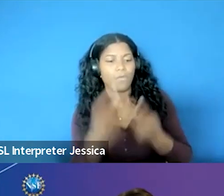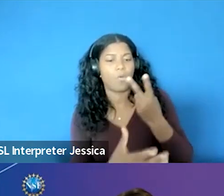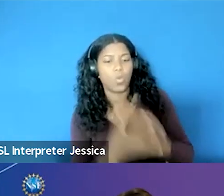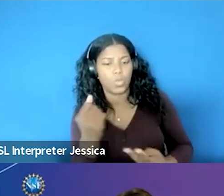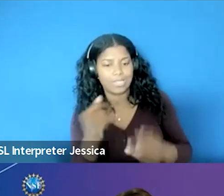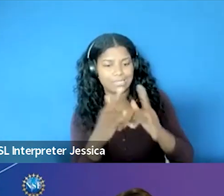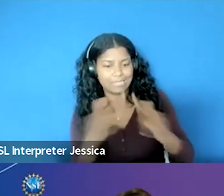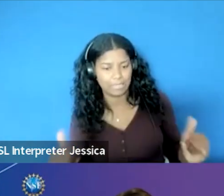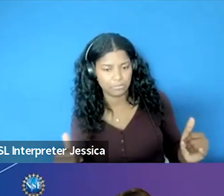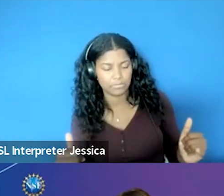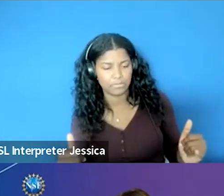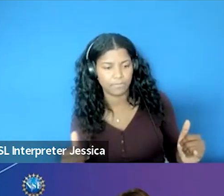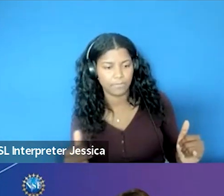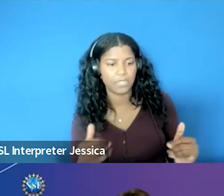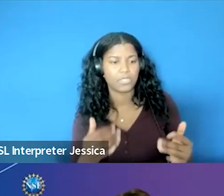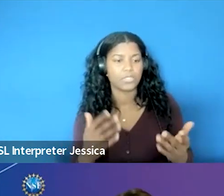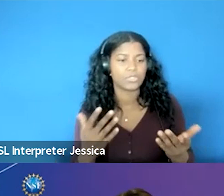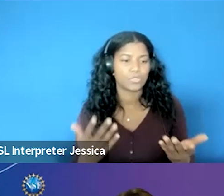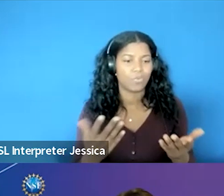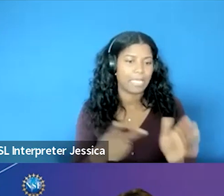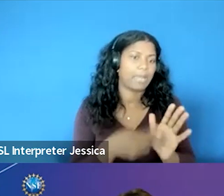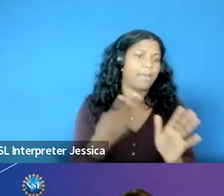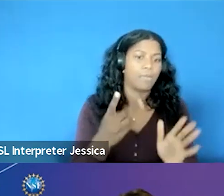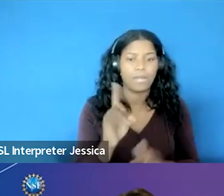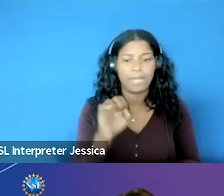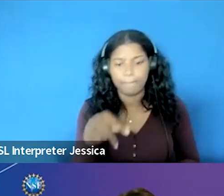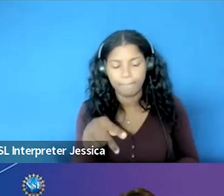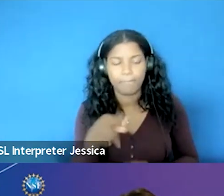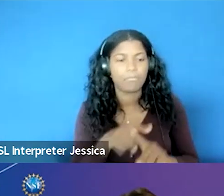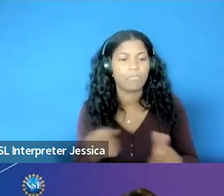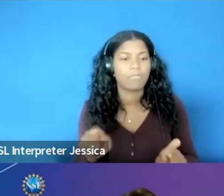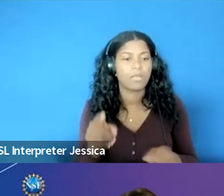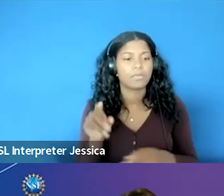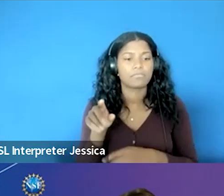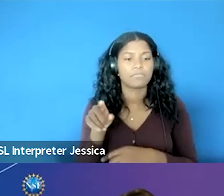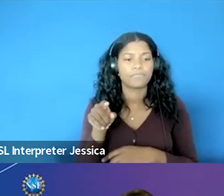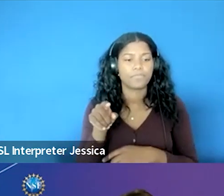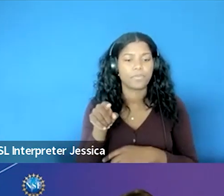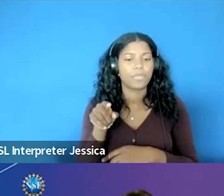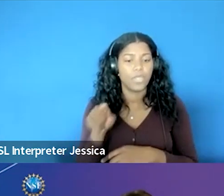So the double dipping can't happen. So if the role of, the institution has that individual in one role